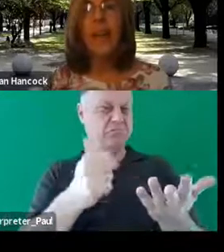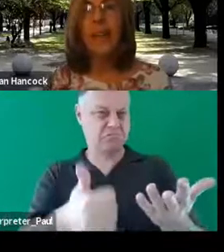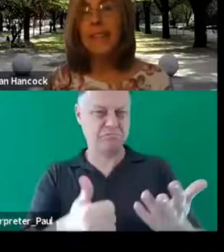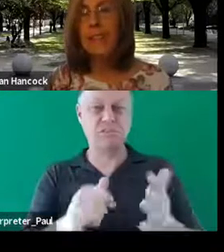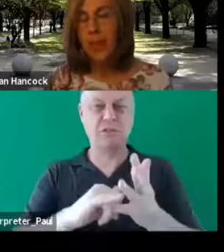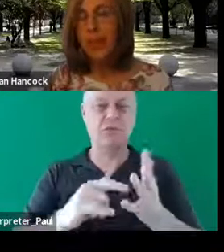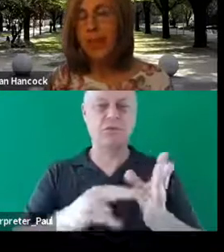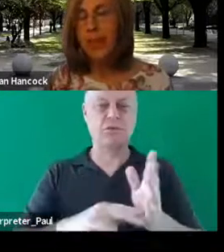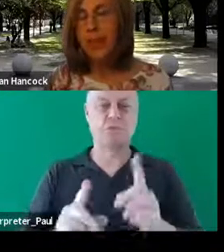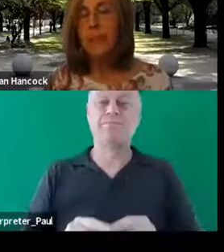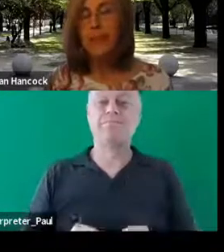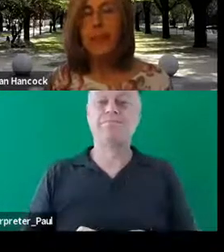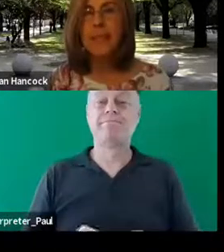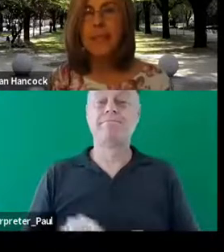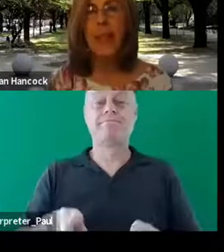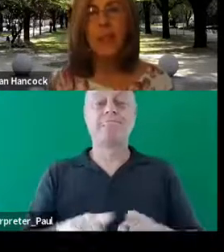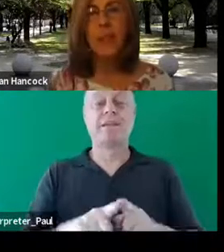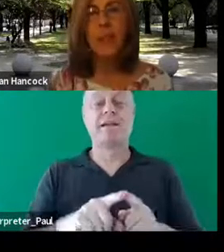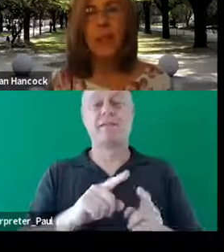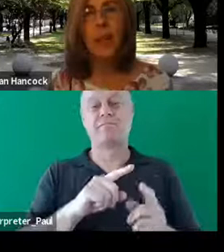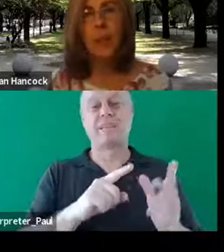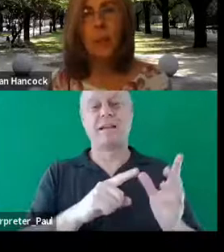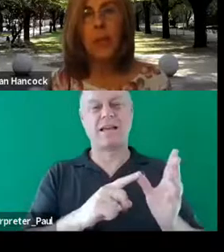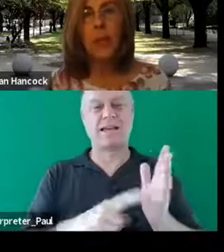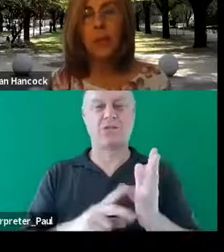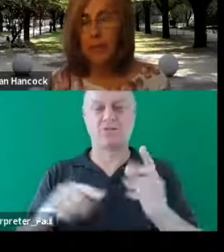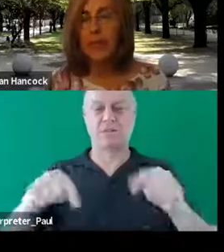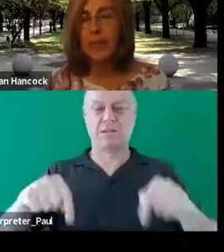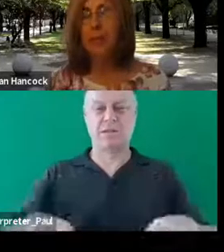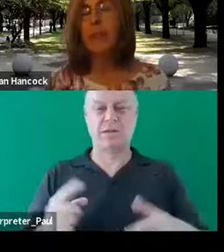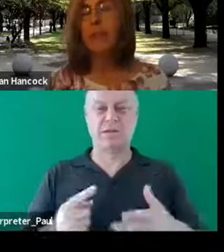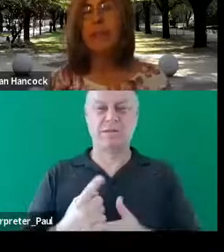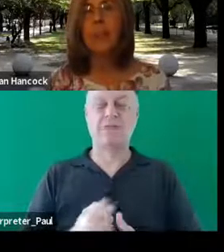And, yes, so like the others with ANU, where the university funds it